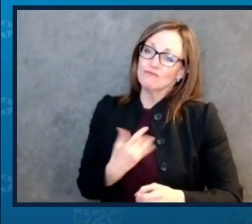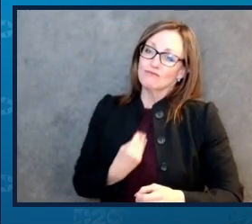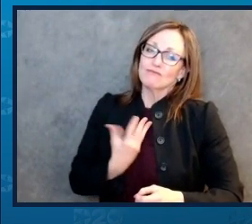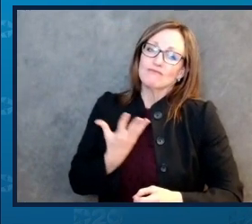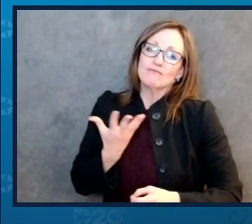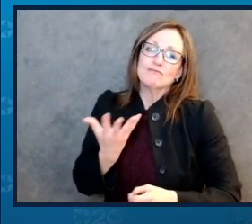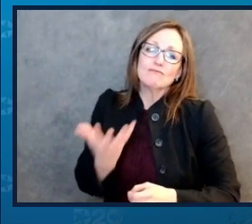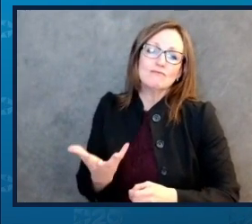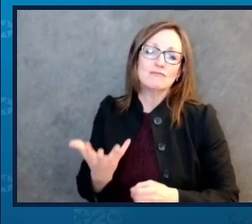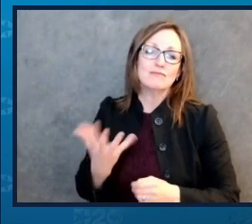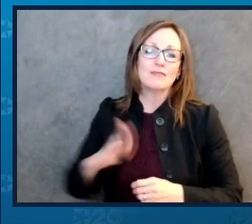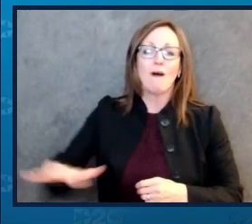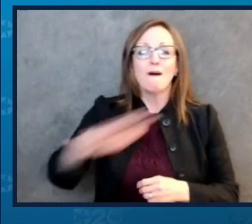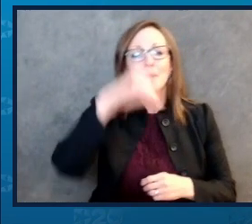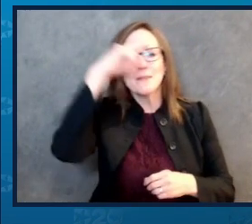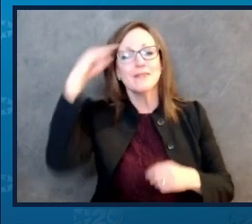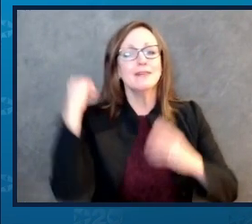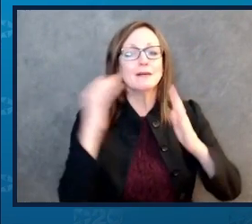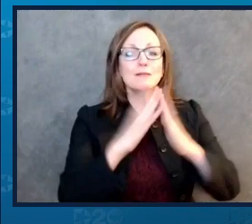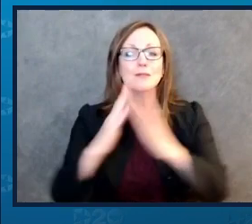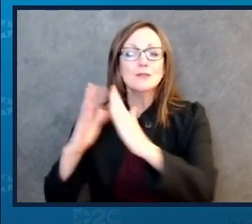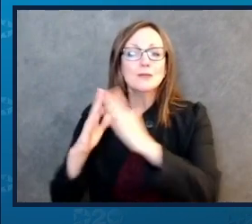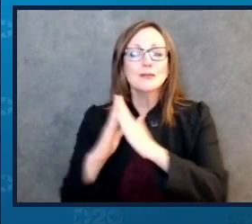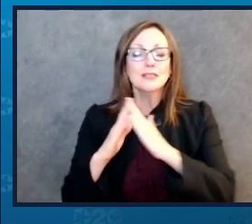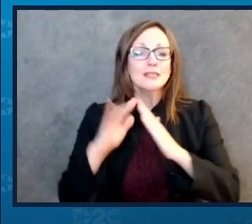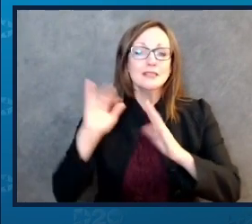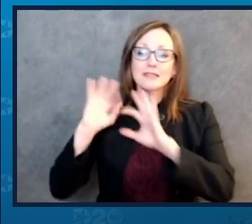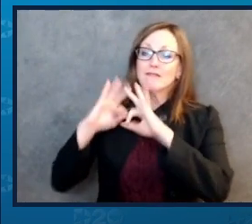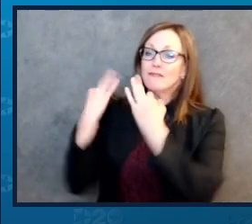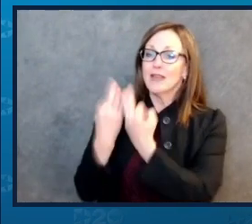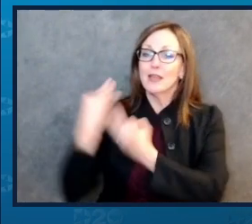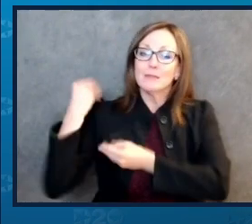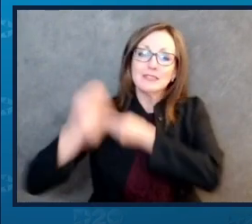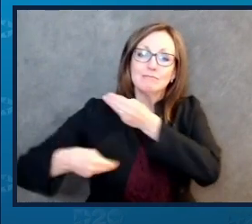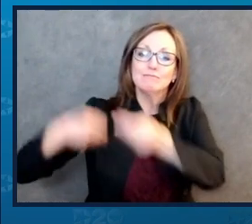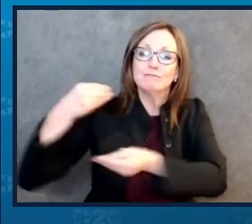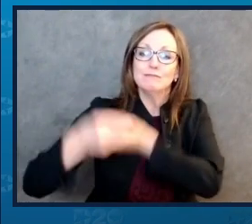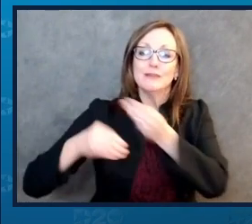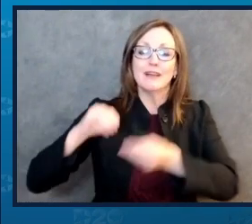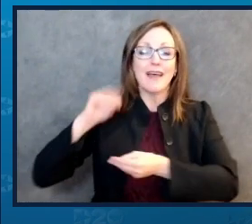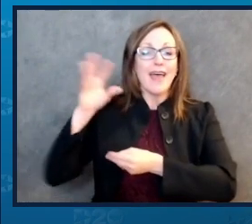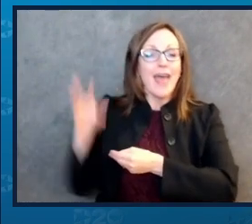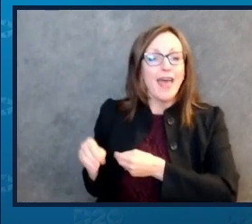ON MY FATHER'S SIDE I AM SCENED FROM AFRICAN-AMERICANS WHO CAME